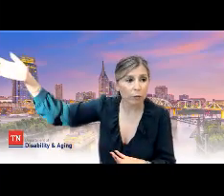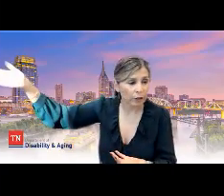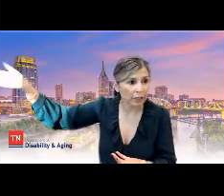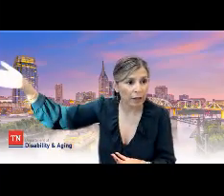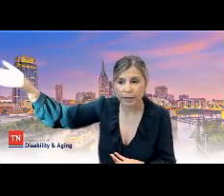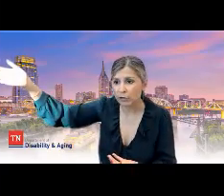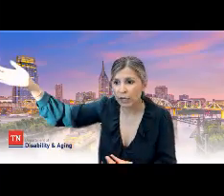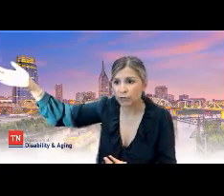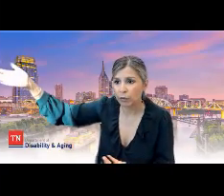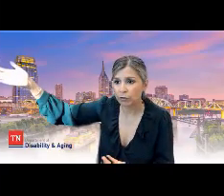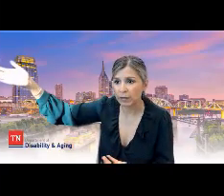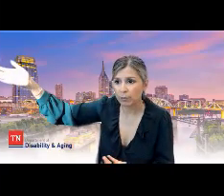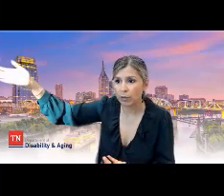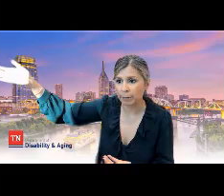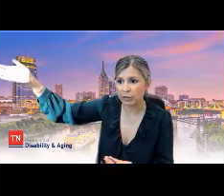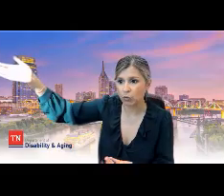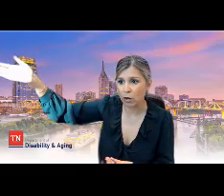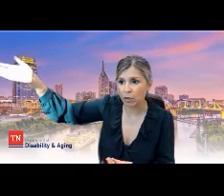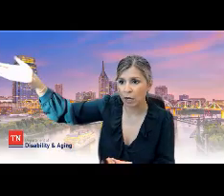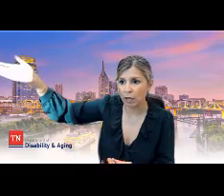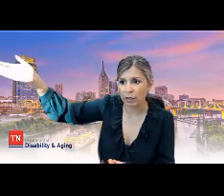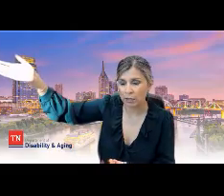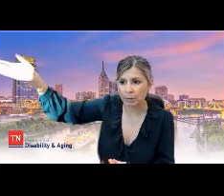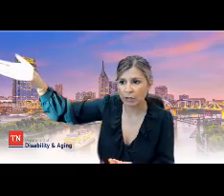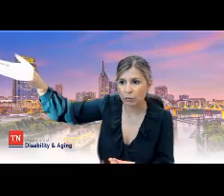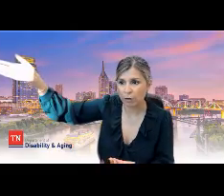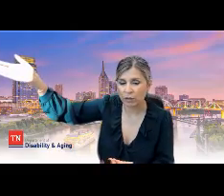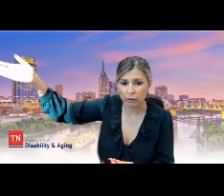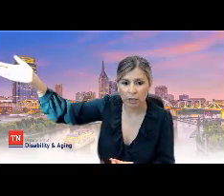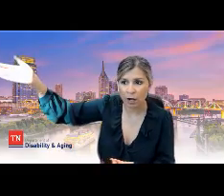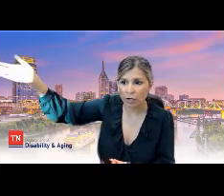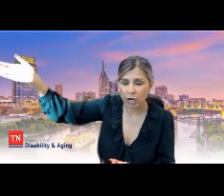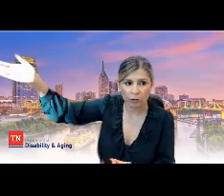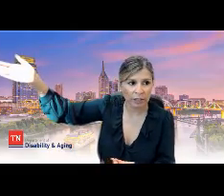bigger parking lot because we have 200 people coming to our, coming to our meal,